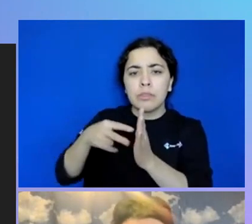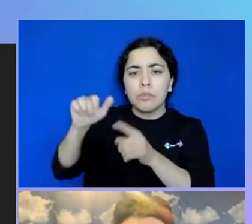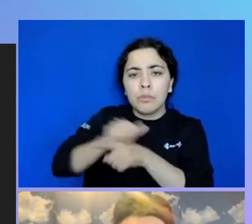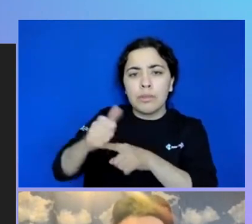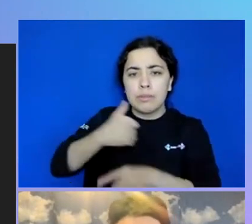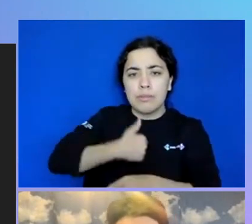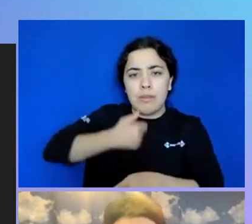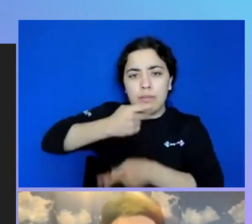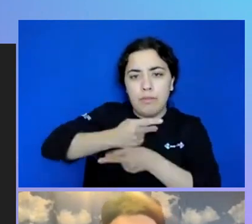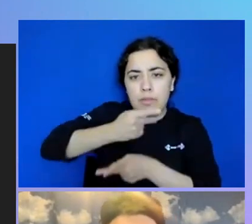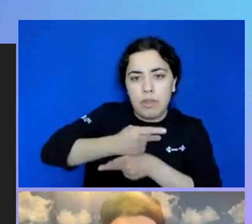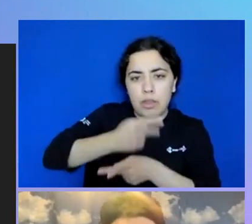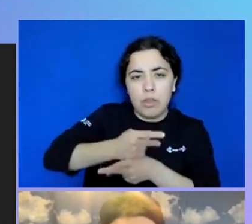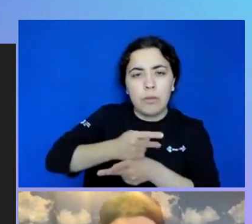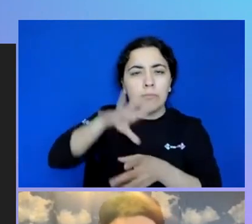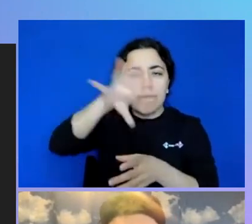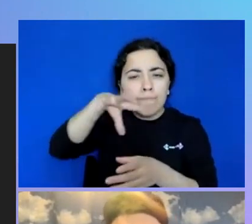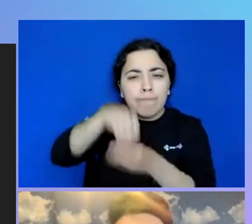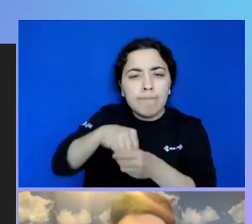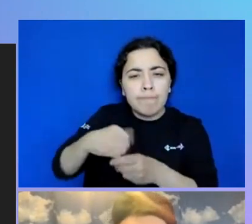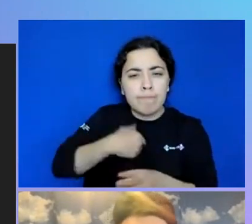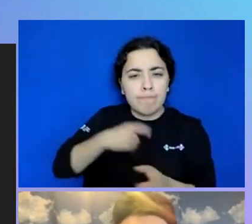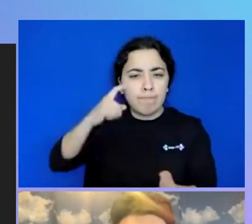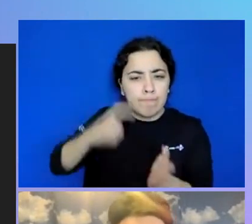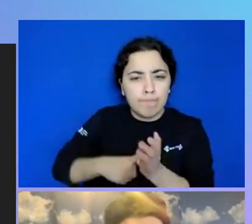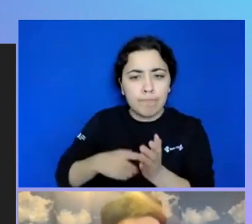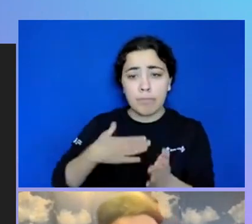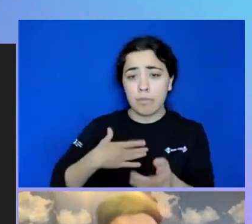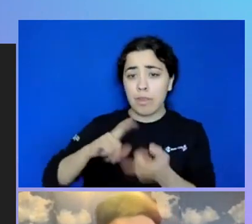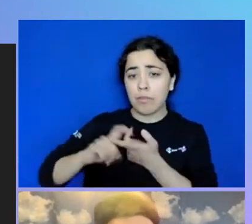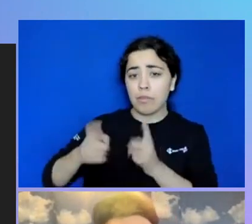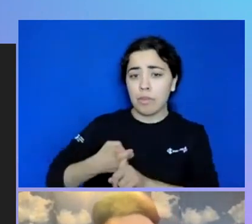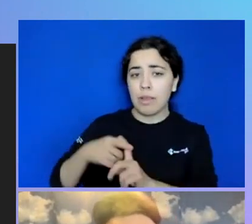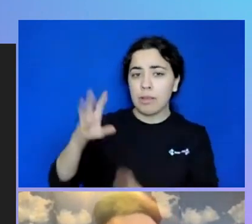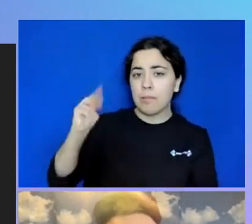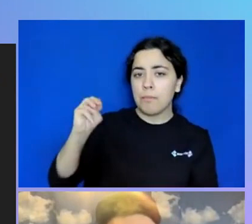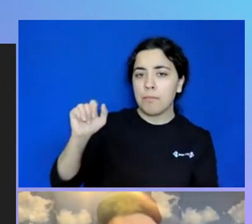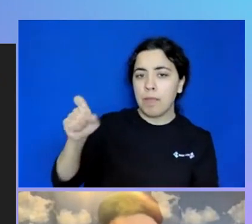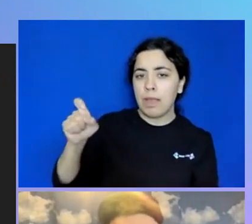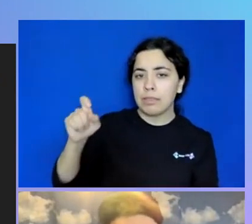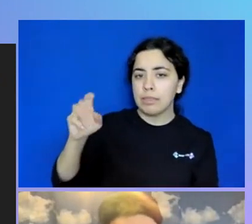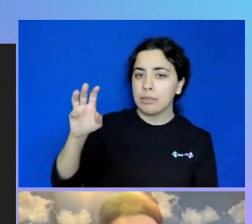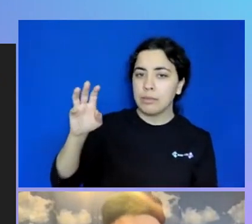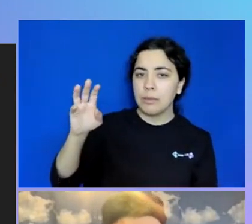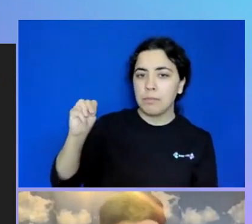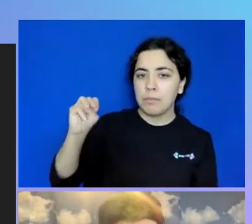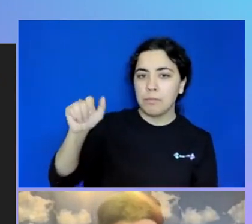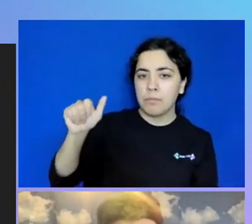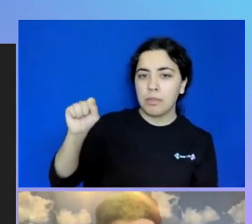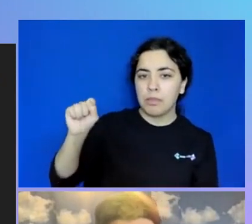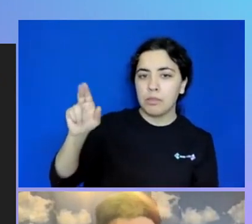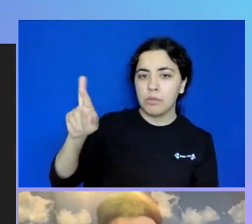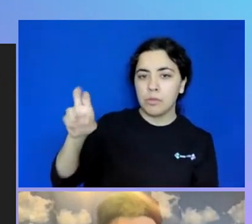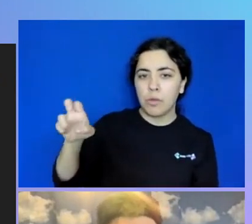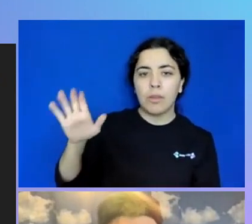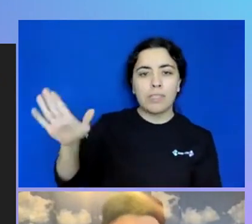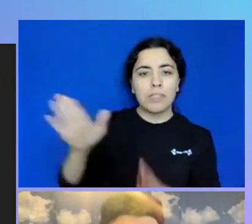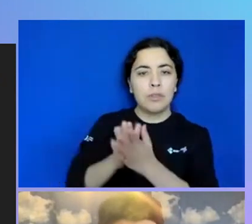Max majeure has this book called You Don't Suck and it's about